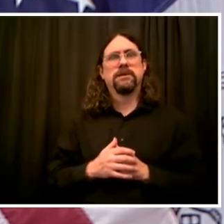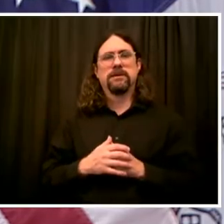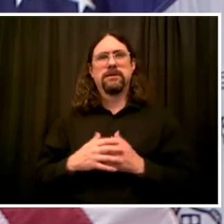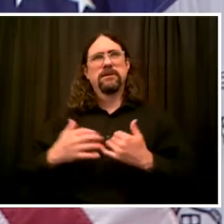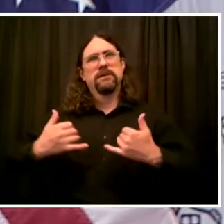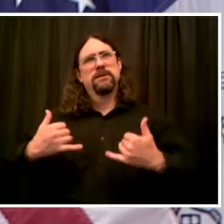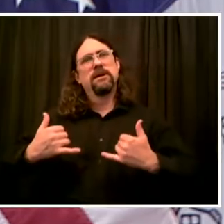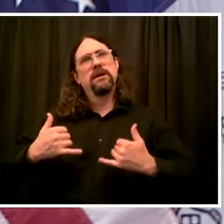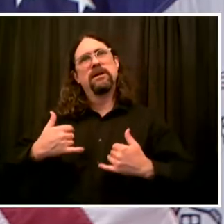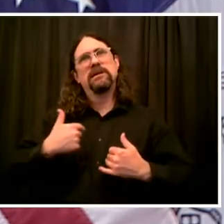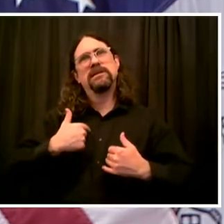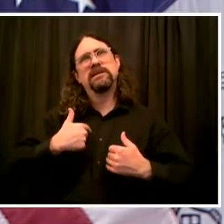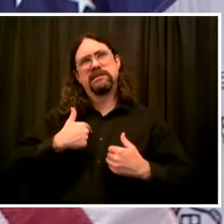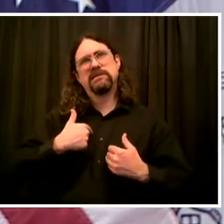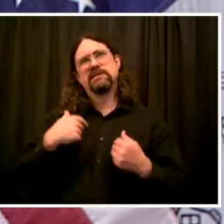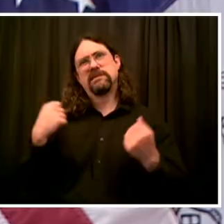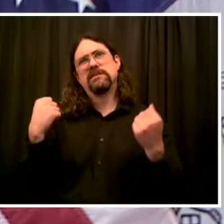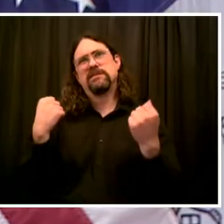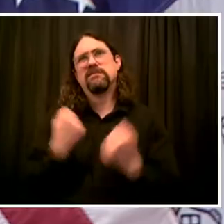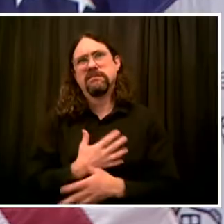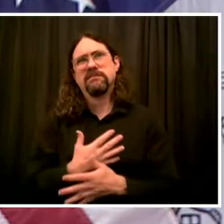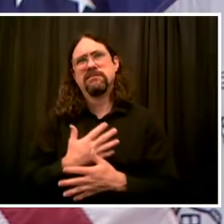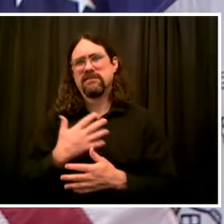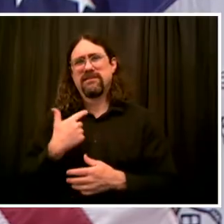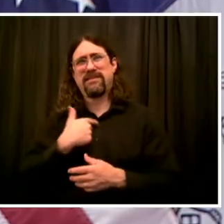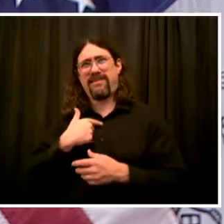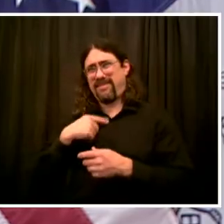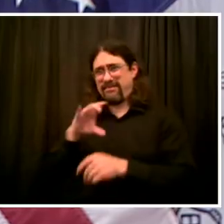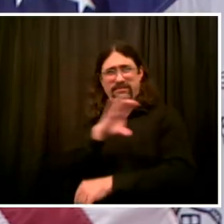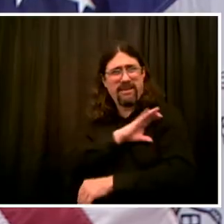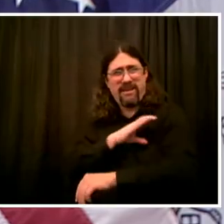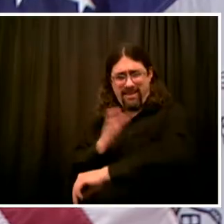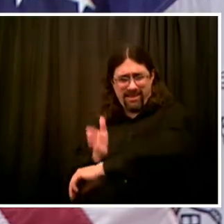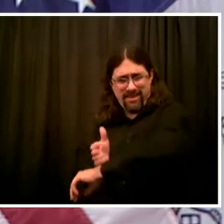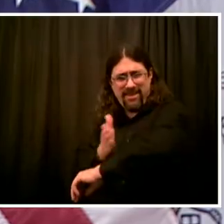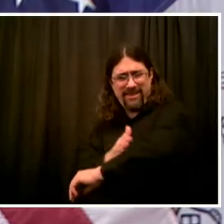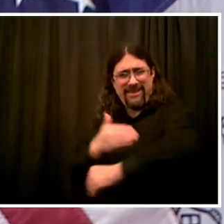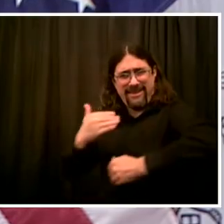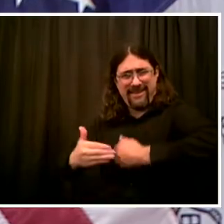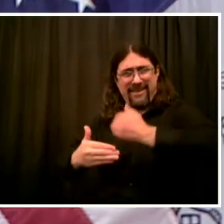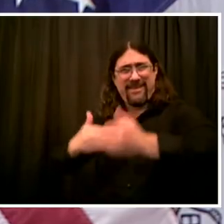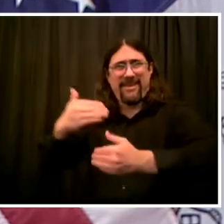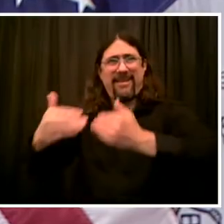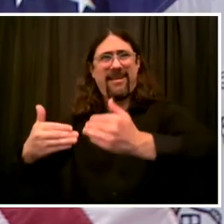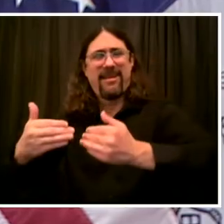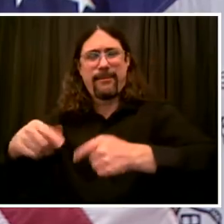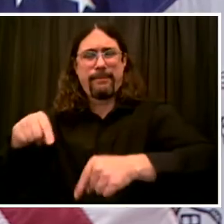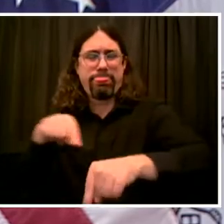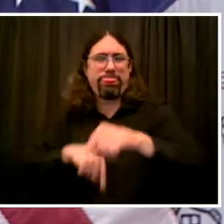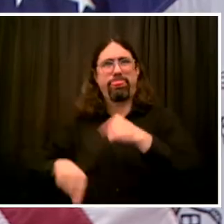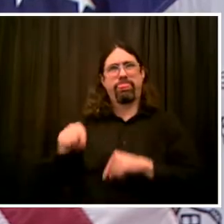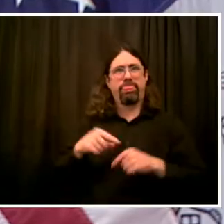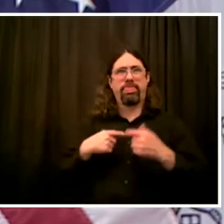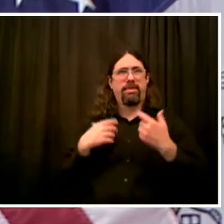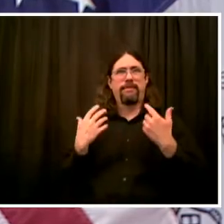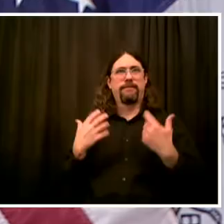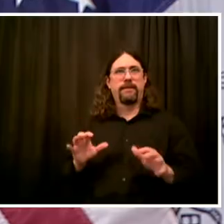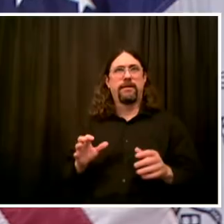ERSAE SO MUCH OF THE PROGRESS WE'VE MADEOV ER SIX PLUS YEARS IN BRINGING POLICE ANDOM CMUNITY TOGETHER. I CAN TELL YOU I WON'T LET THAT